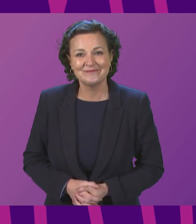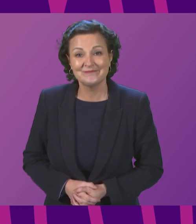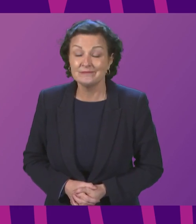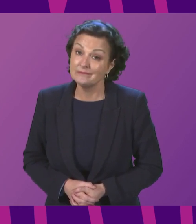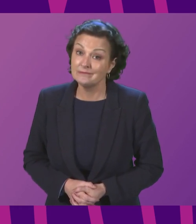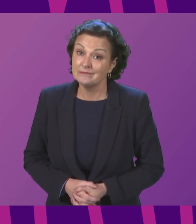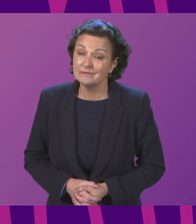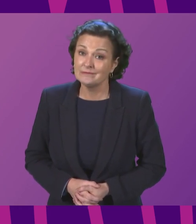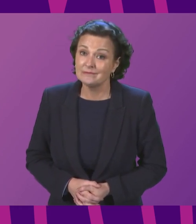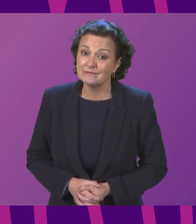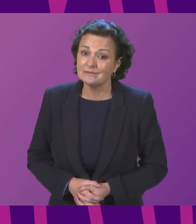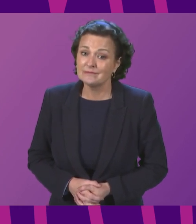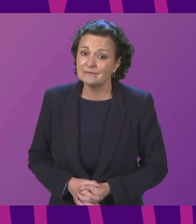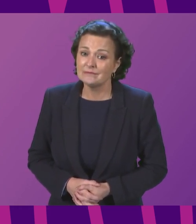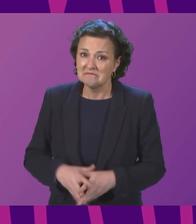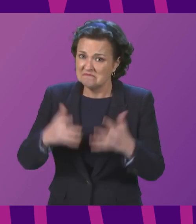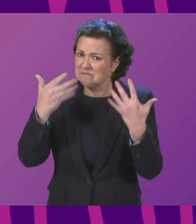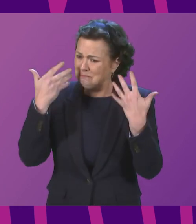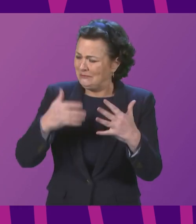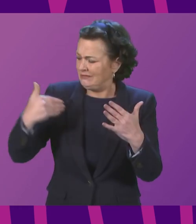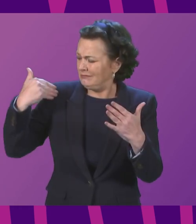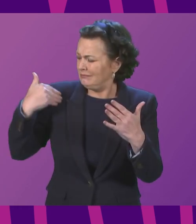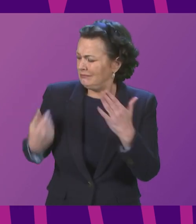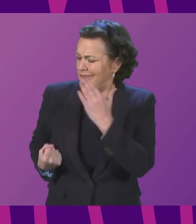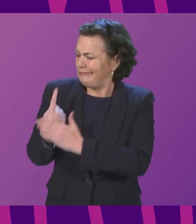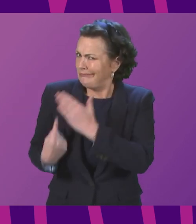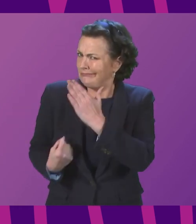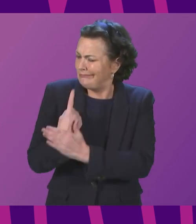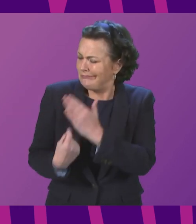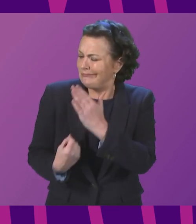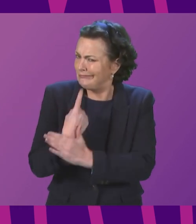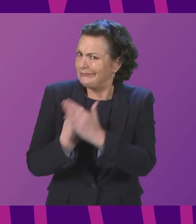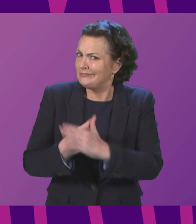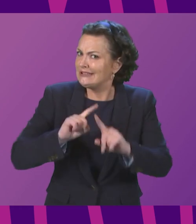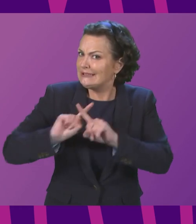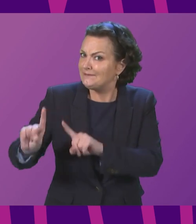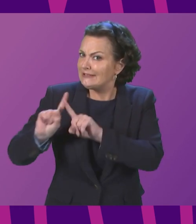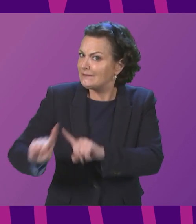Successive waves of Covid variants have presented different challenges, many of which we have